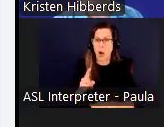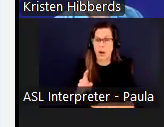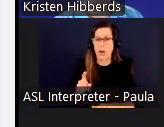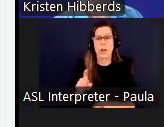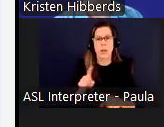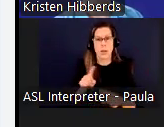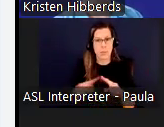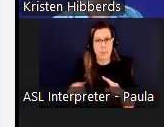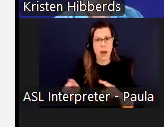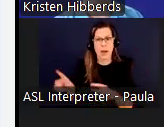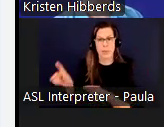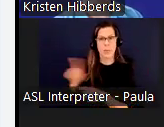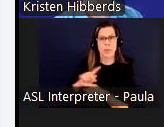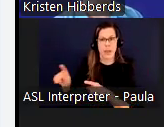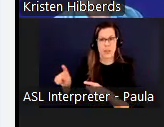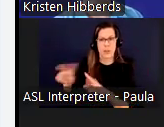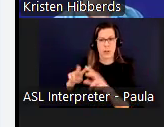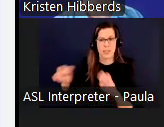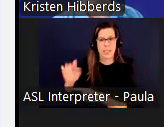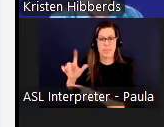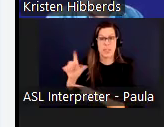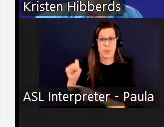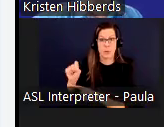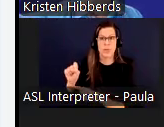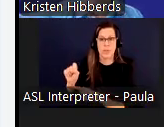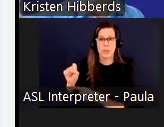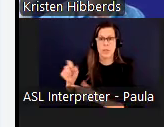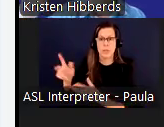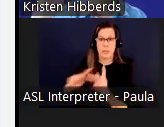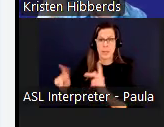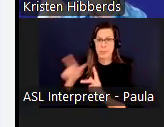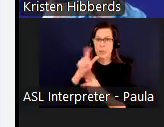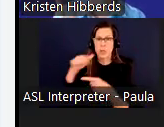is those professional assessment tools used by people that are trained to use them.